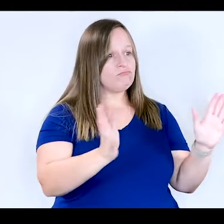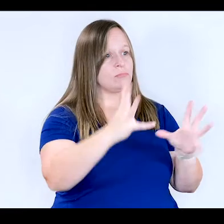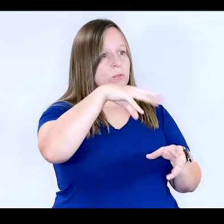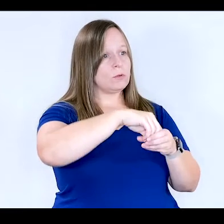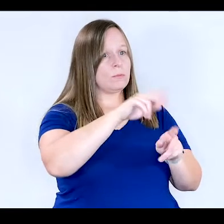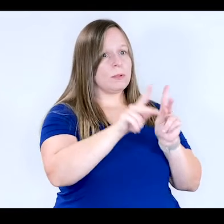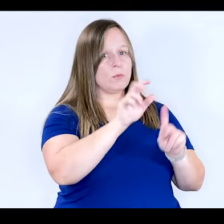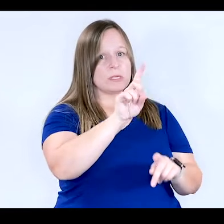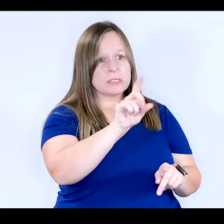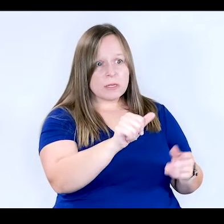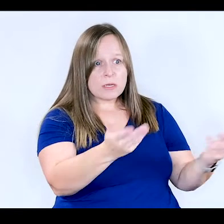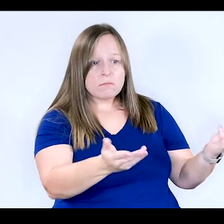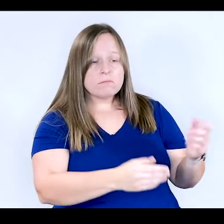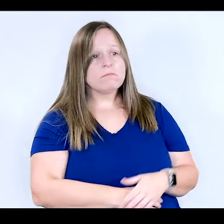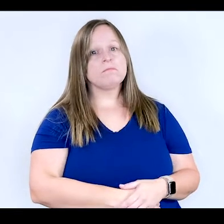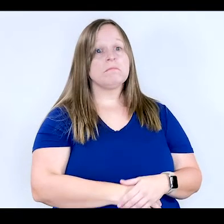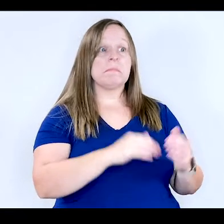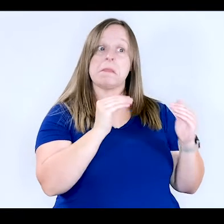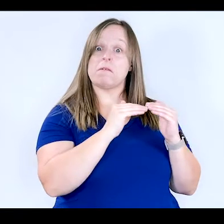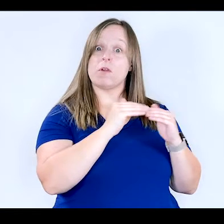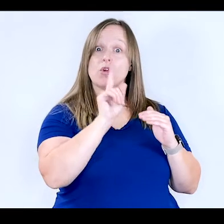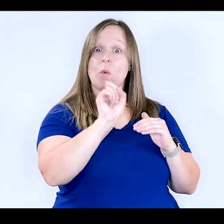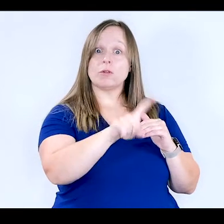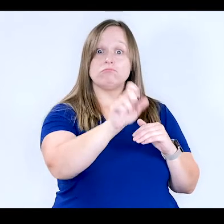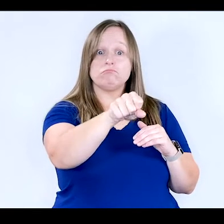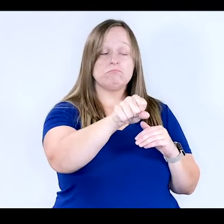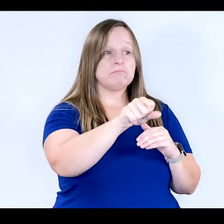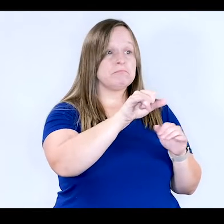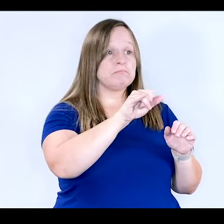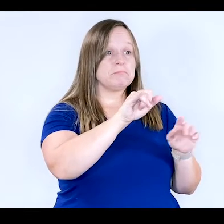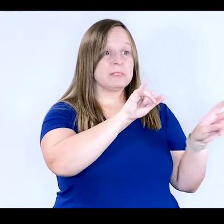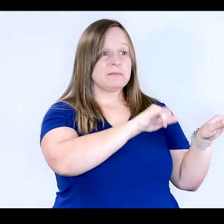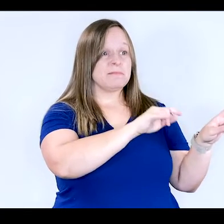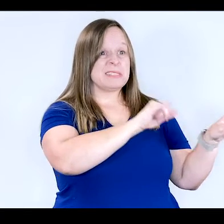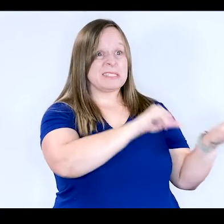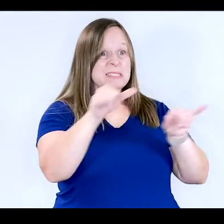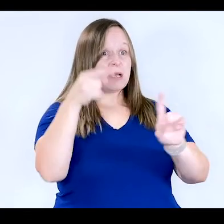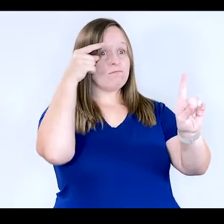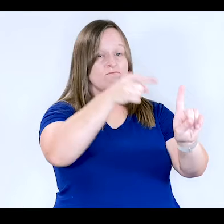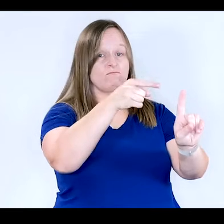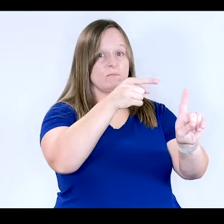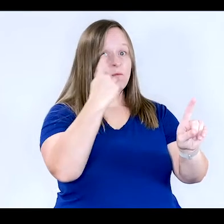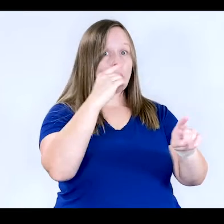include people with disabilities?" Fair question. Meets the same objective that the business owners originally had in mind.